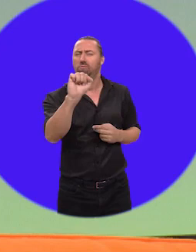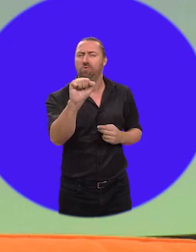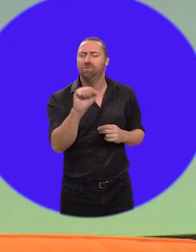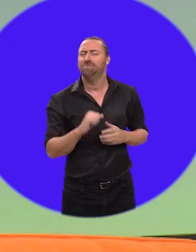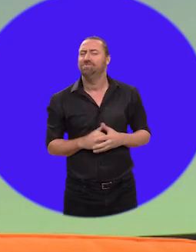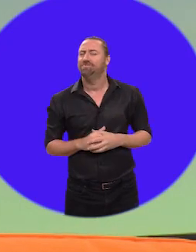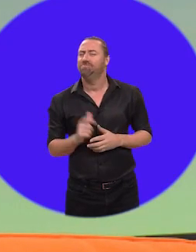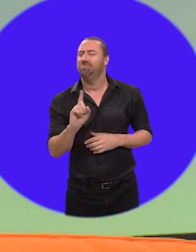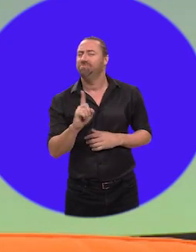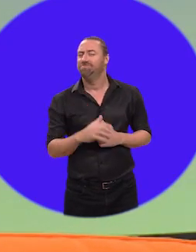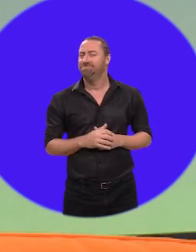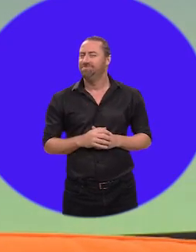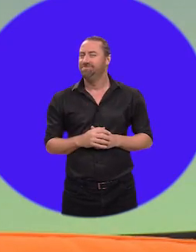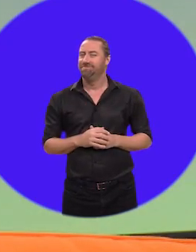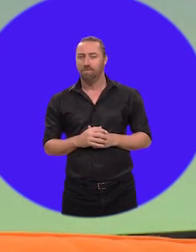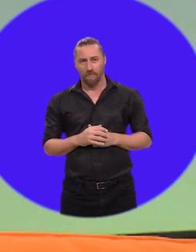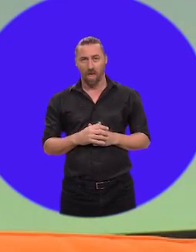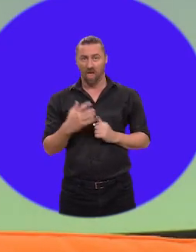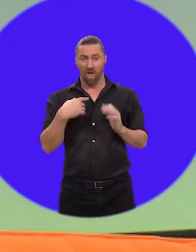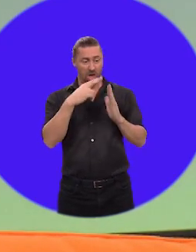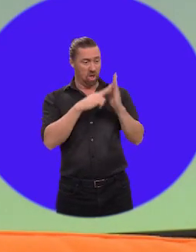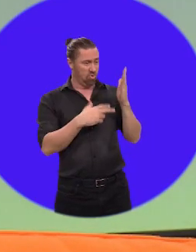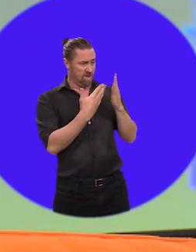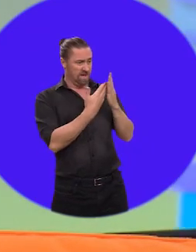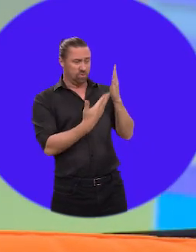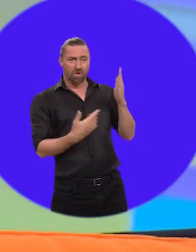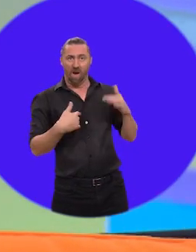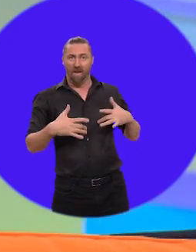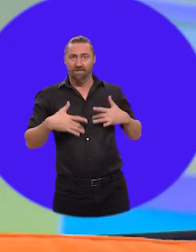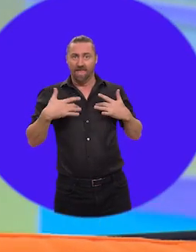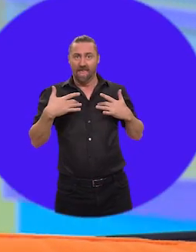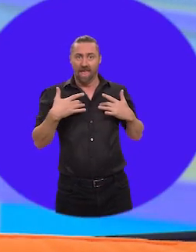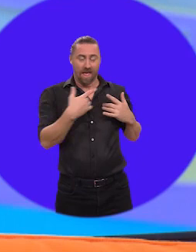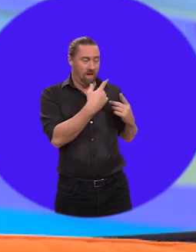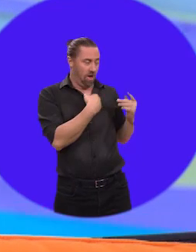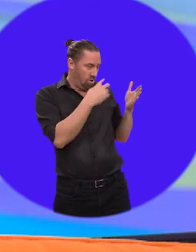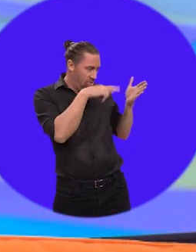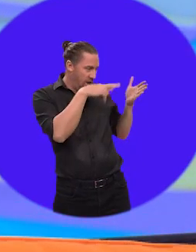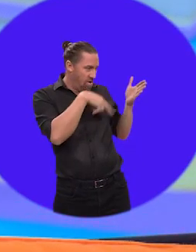When I read that story, I felt like I was almost there, in the story with Mary.